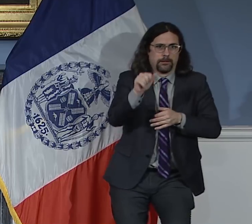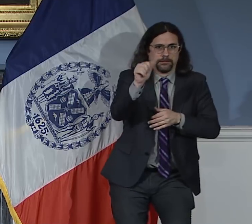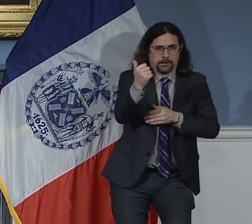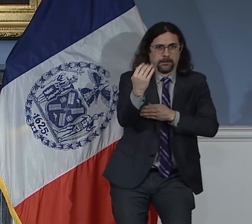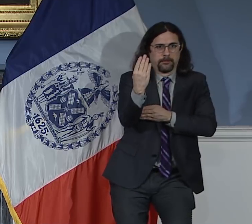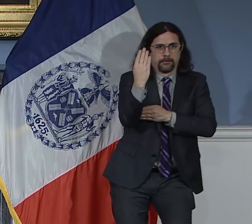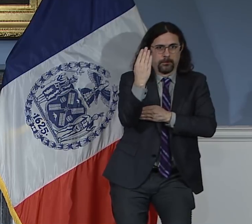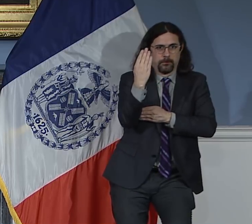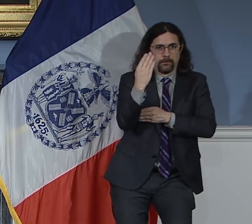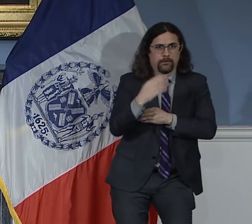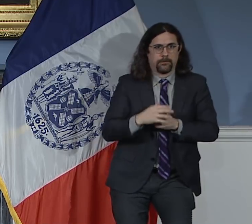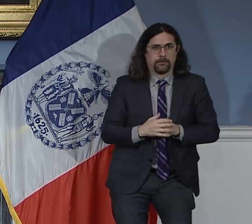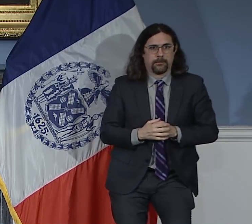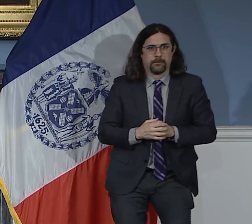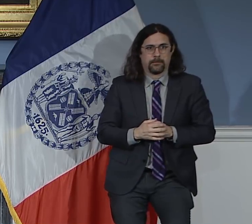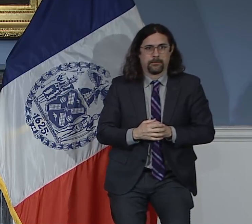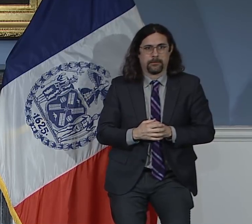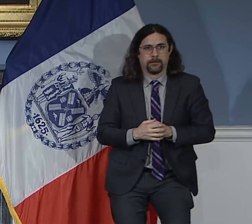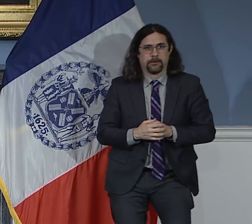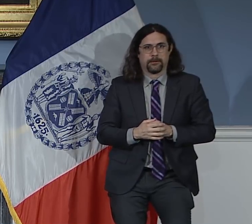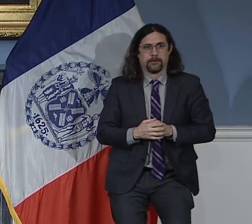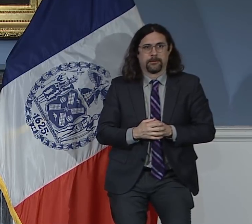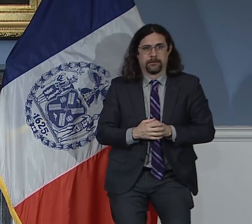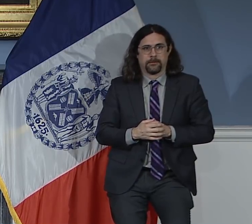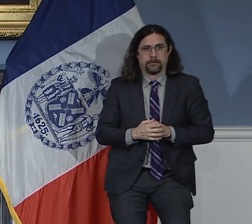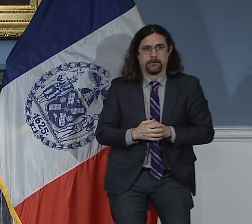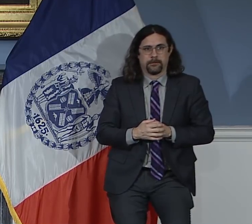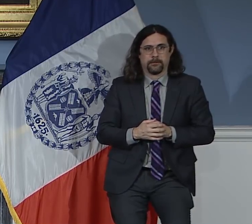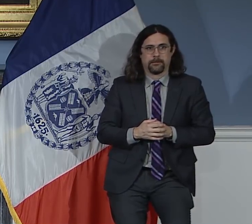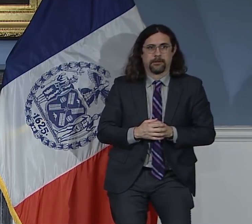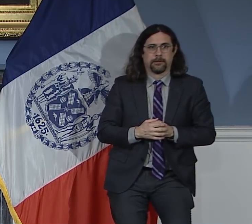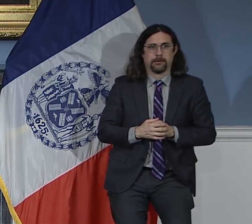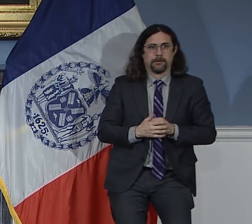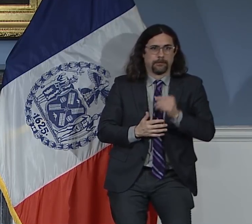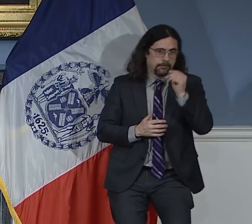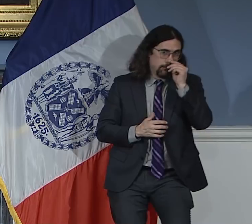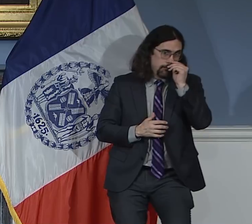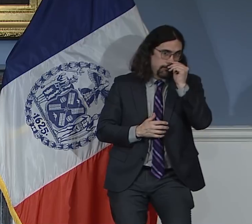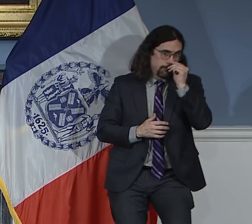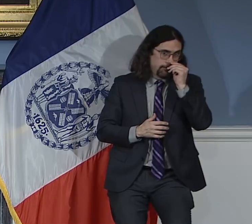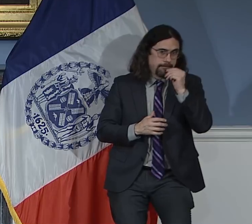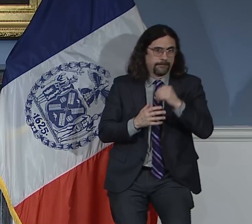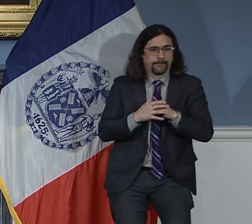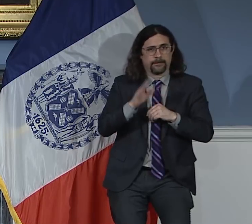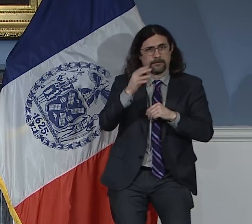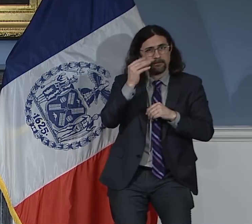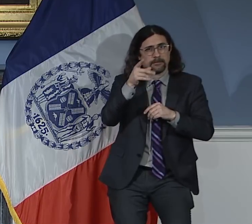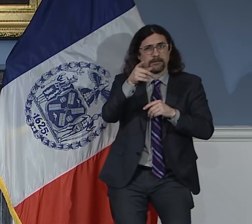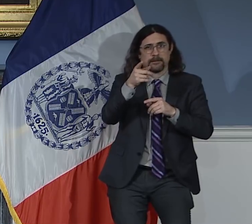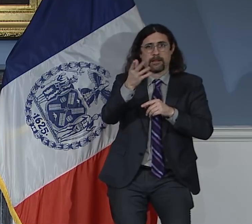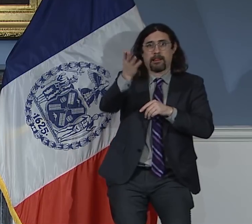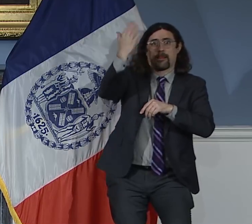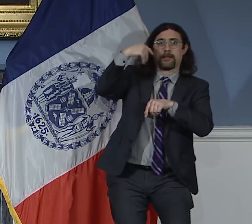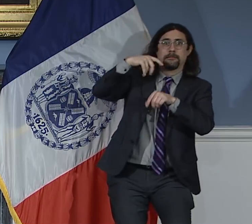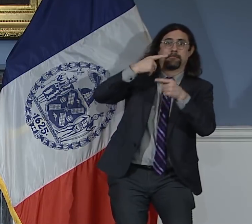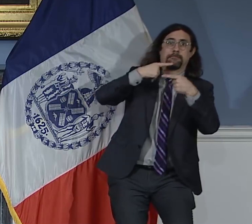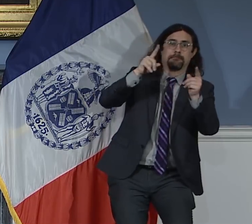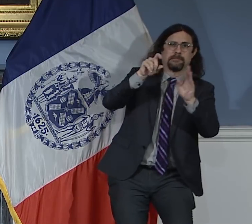UPDATE WHICH CAME FROM LAST NIGHT AT MIDINGH.T SO THIS IS AGAIN A DIFFERENT NUMBER THAN THE